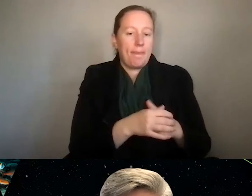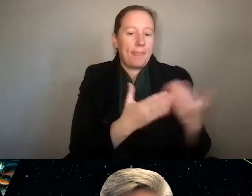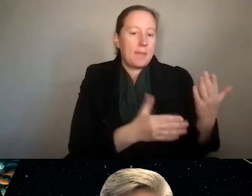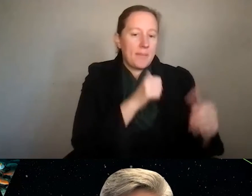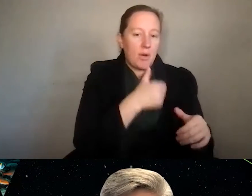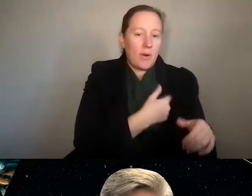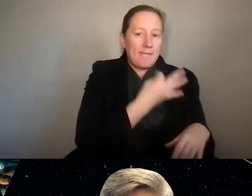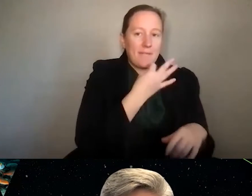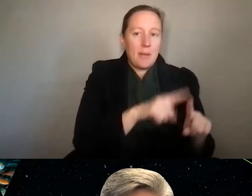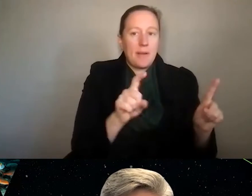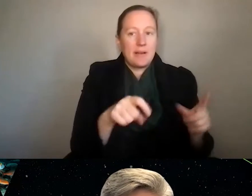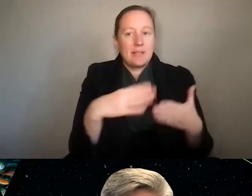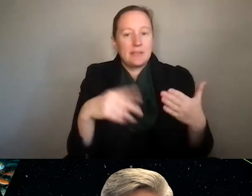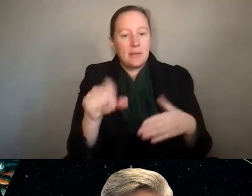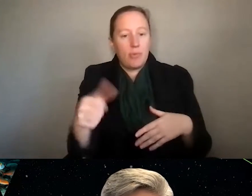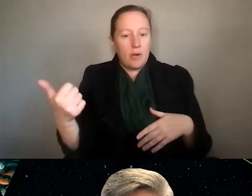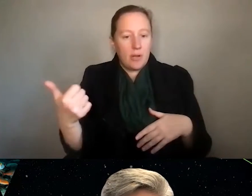someone else to inform that particular part who